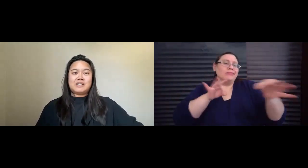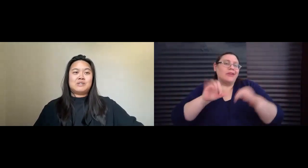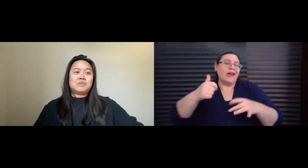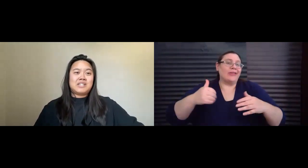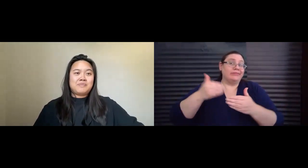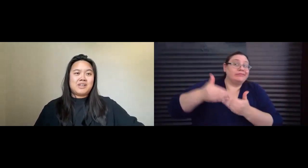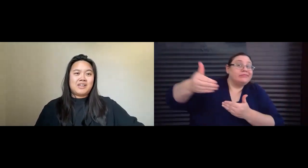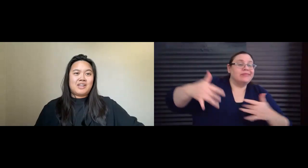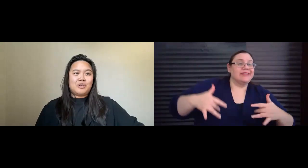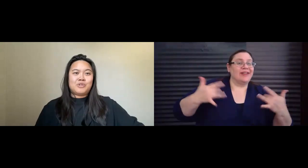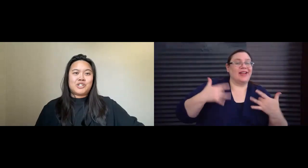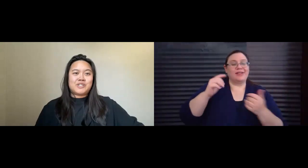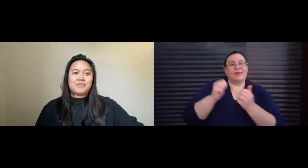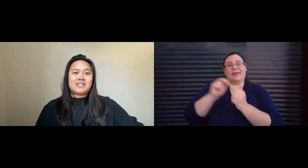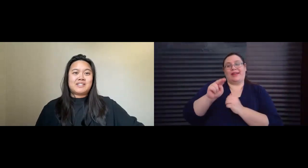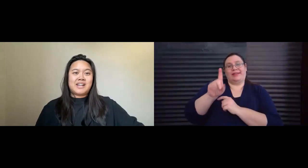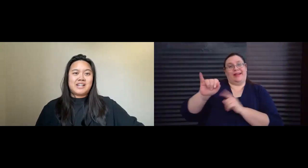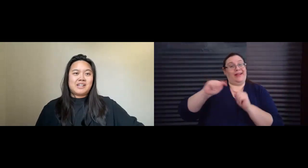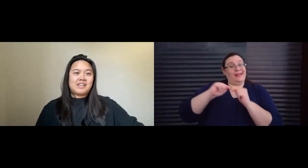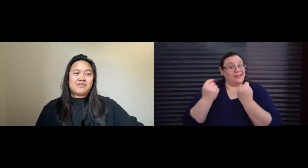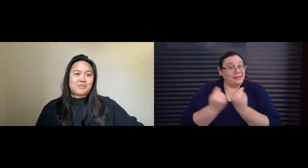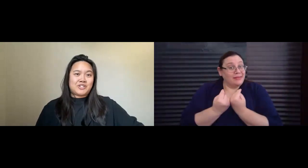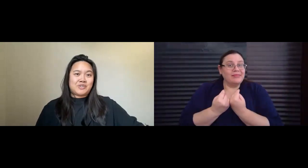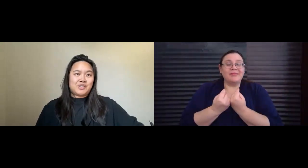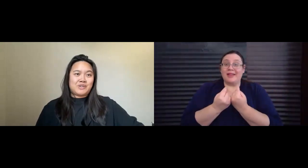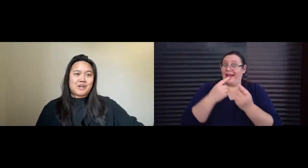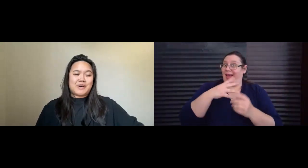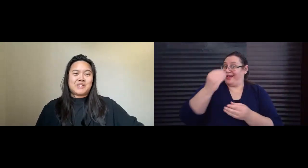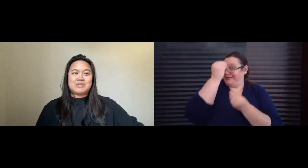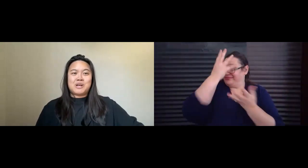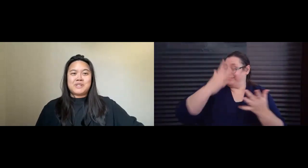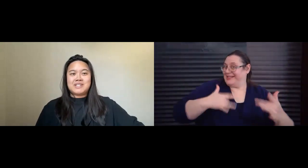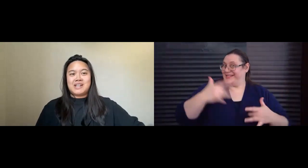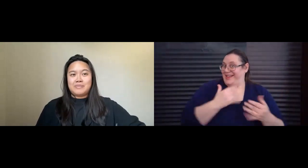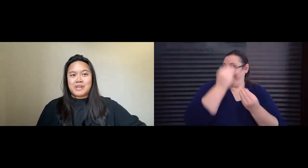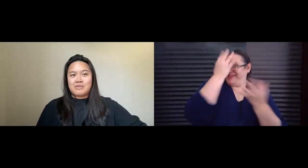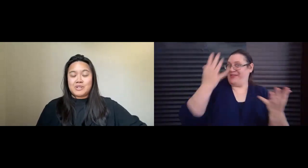Institute team will share some exciting information with you about the small business hub and